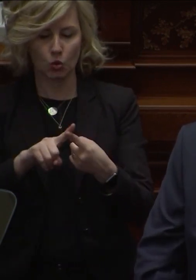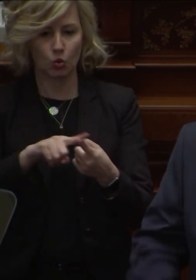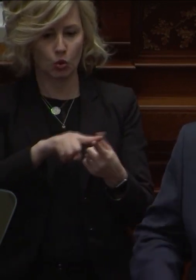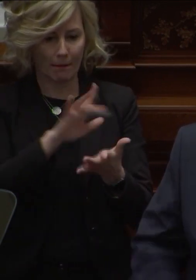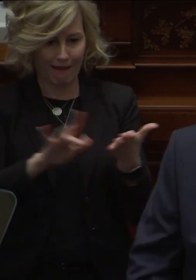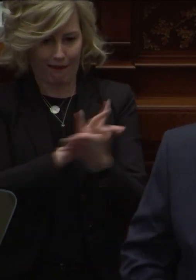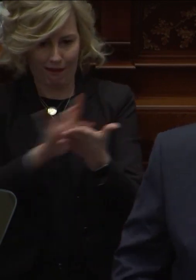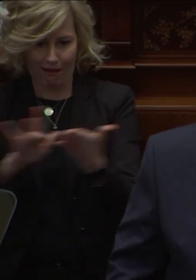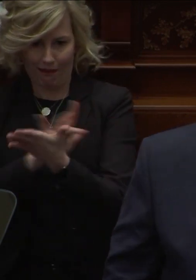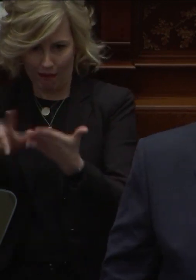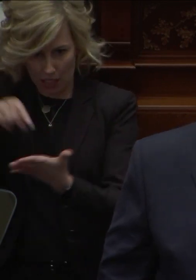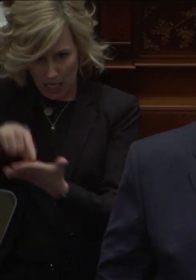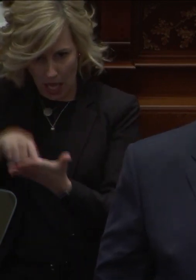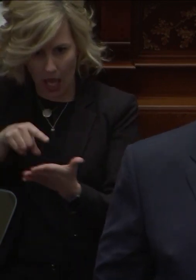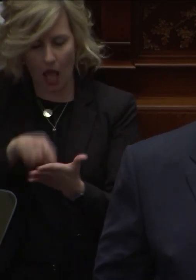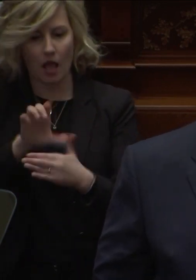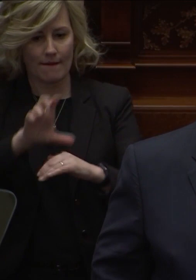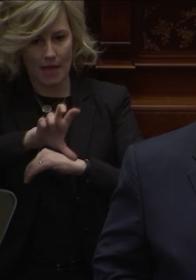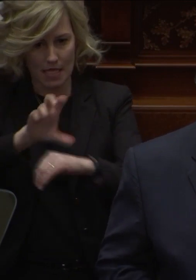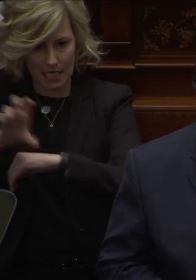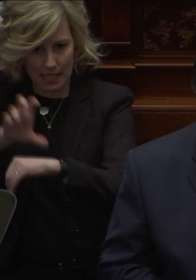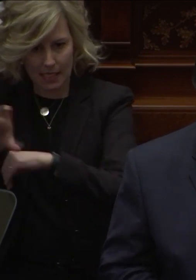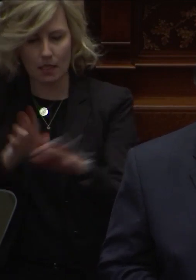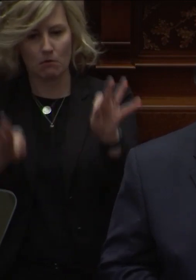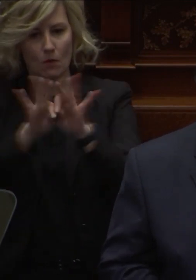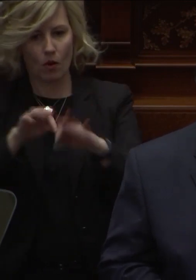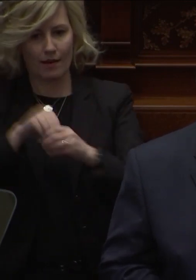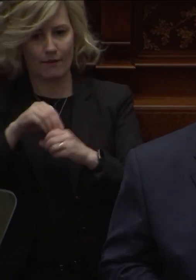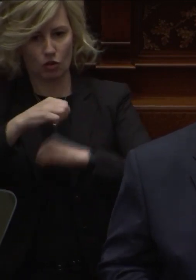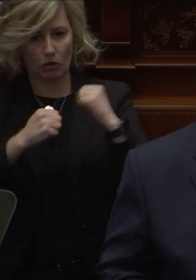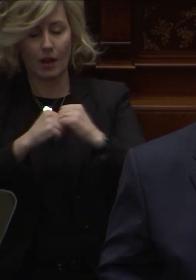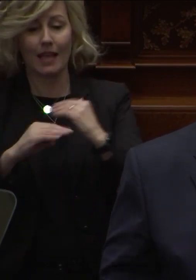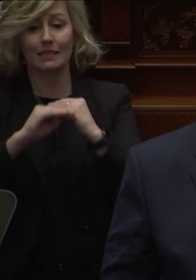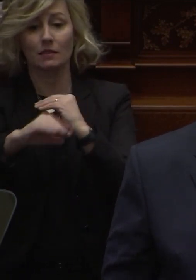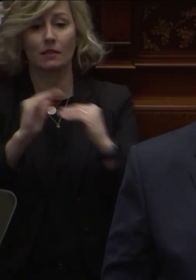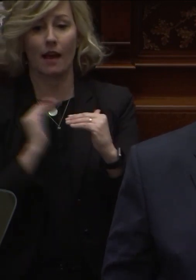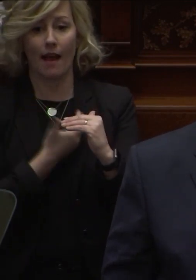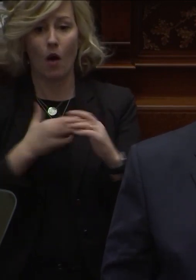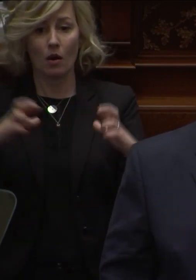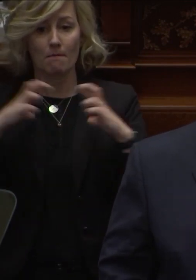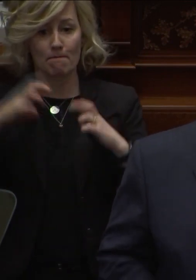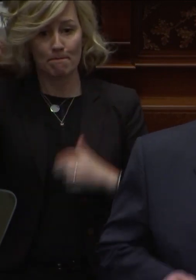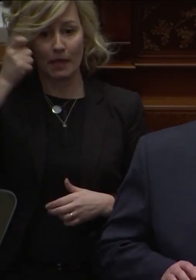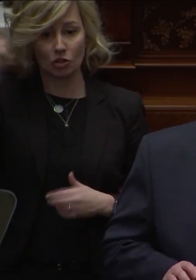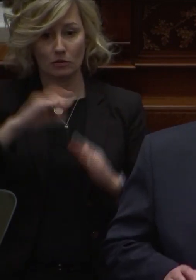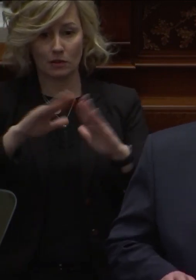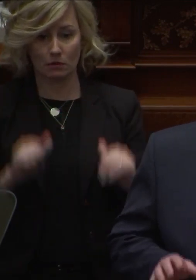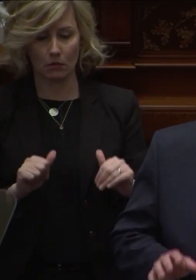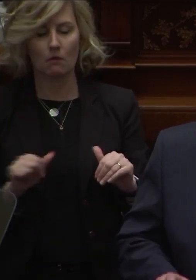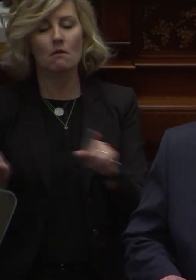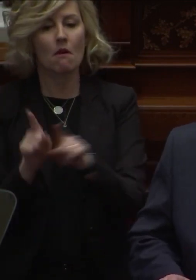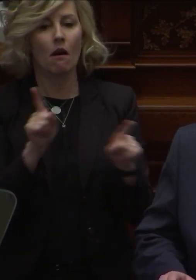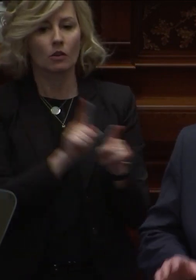LONG TERM COMMITMENT TO PAYING DOWN DEBT, INVESTING IN CRITICAL INFRASTRUCTURE, AND STABILIZING